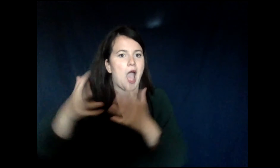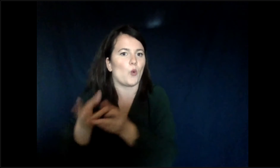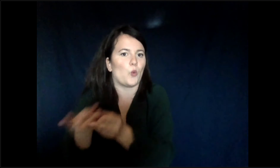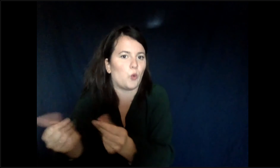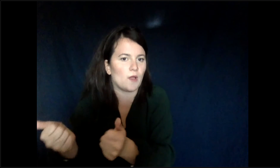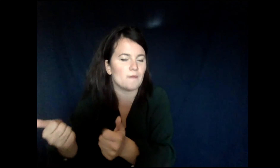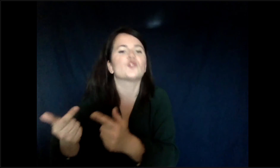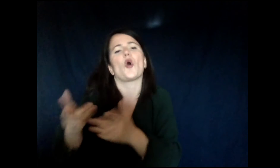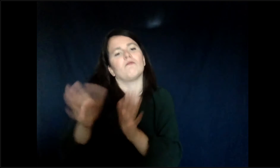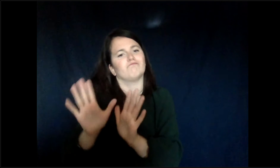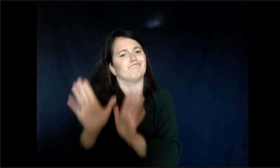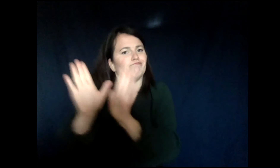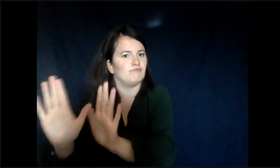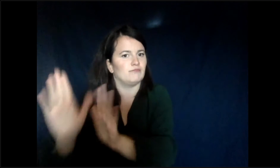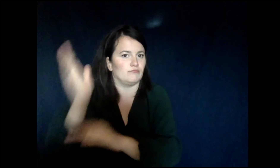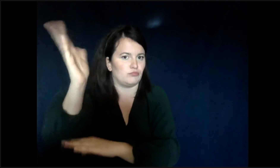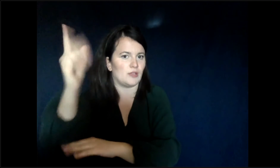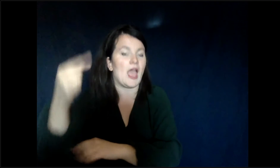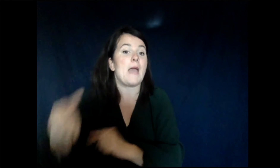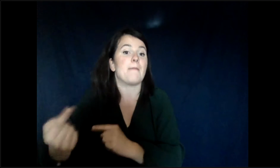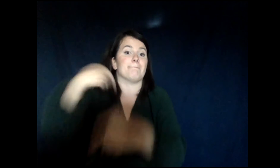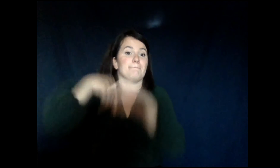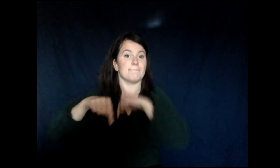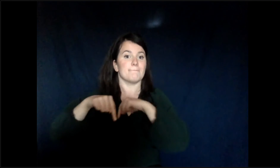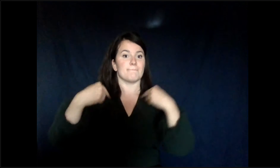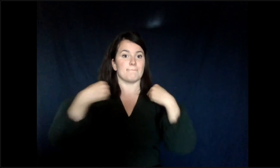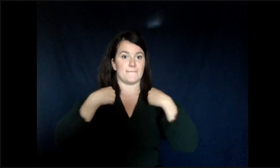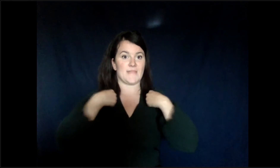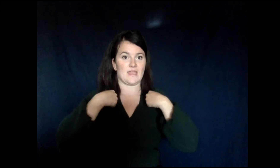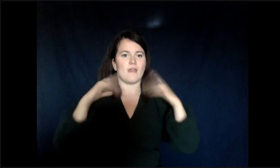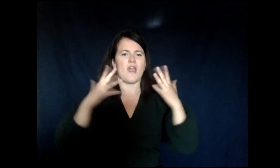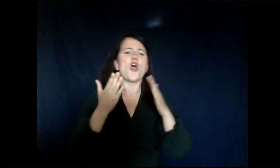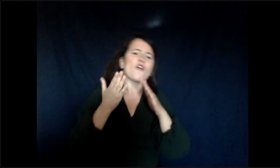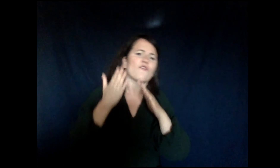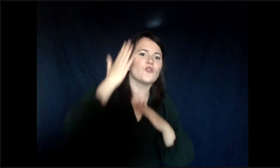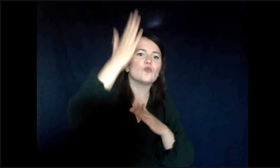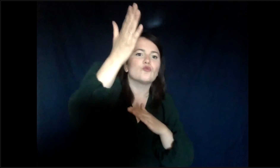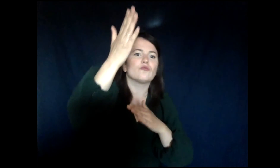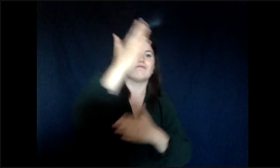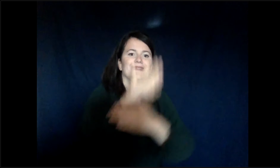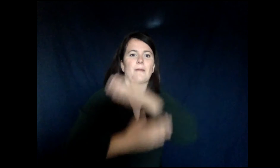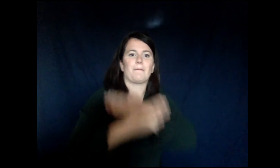Will the future disability strategy be adopted for COVID-19 recovery?